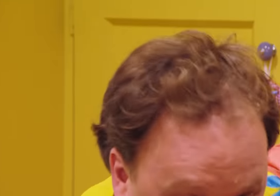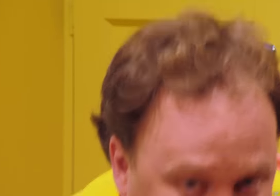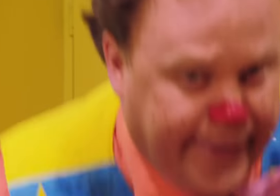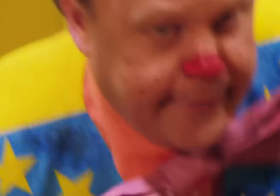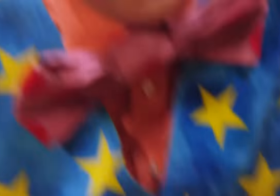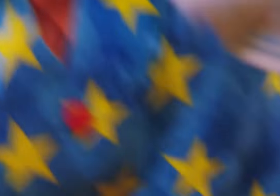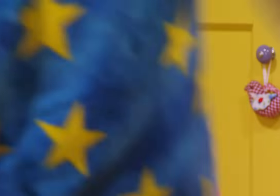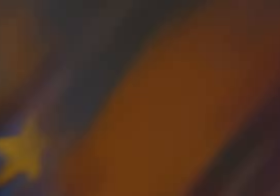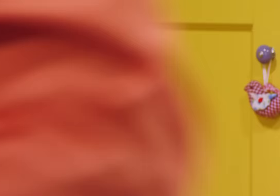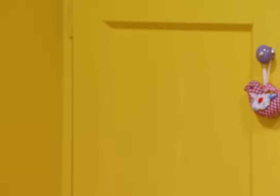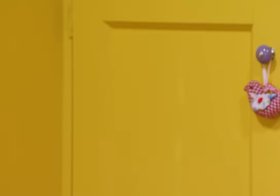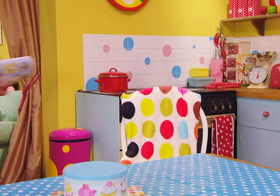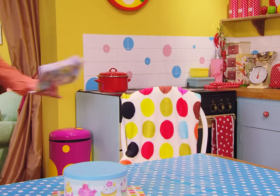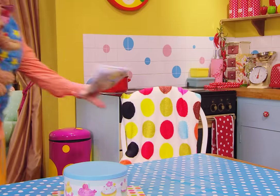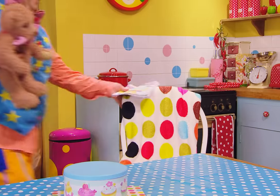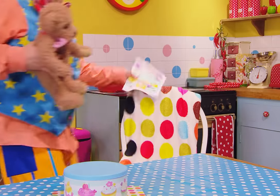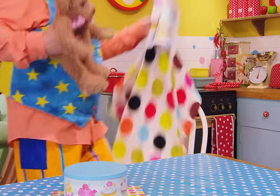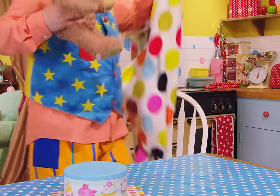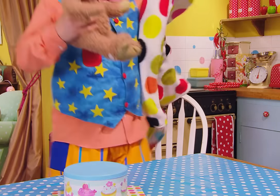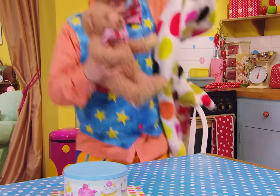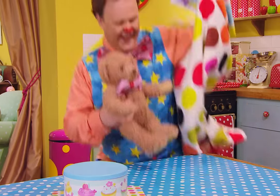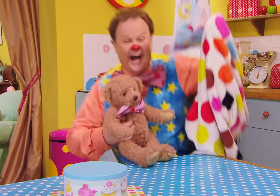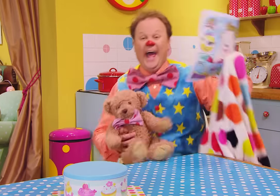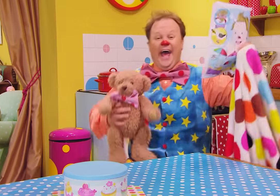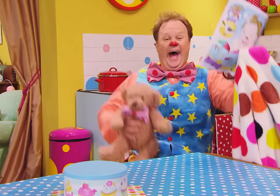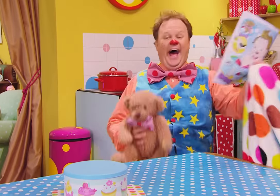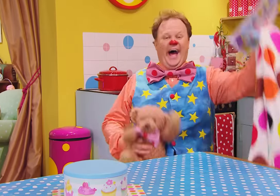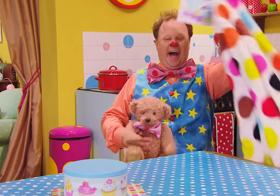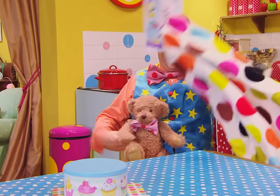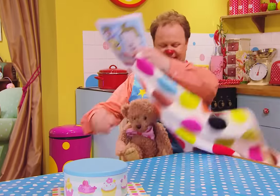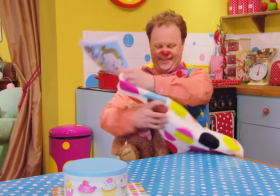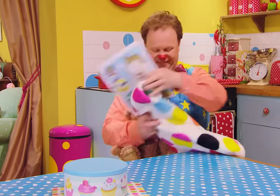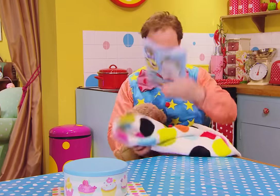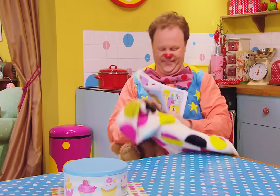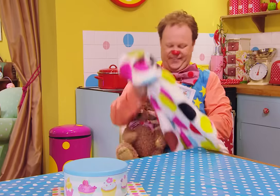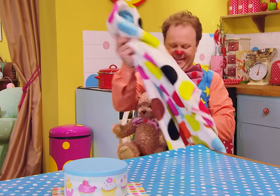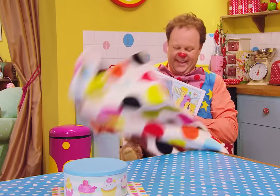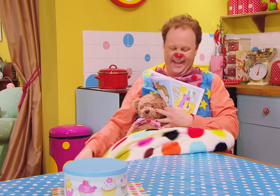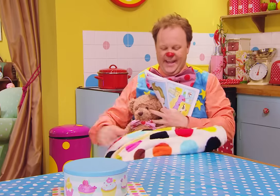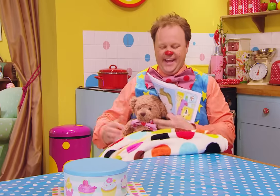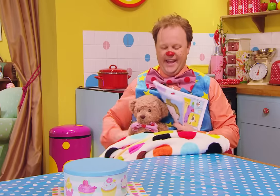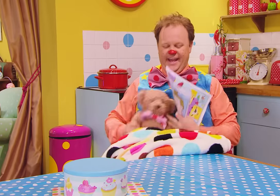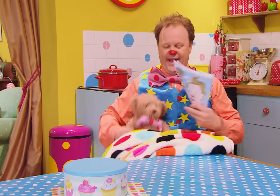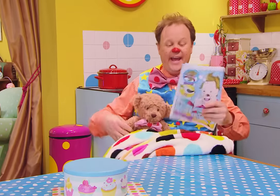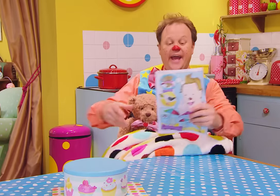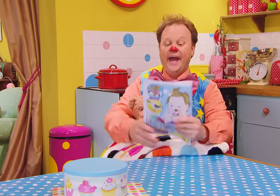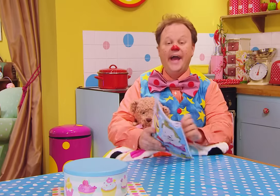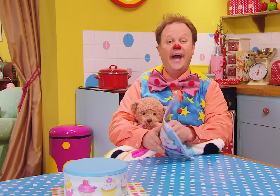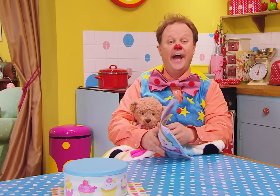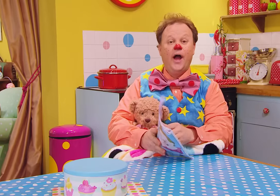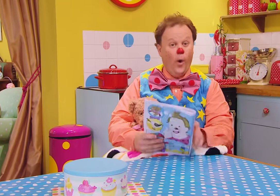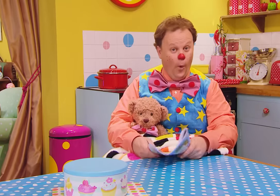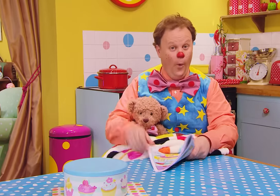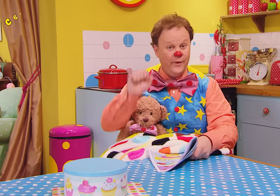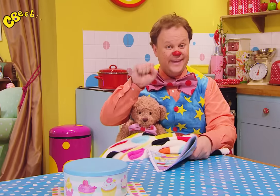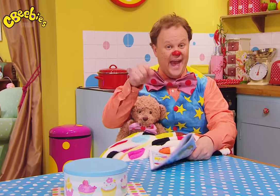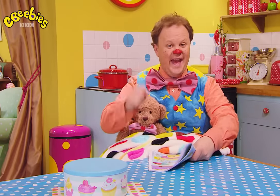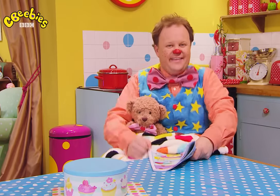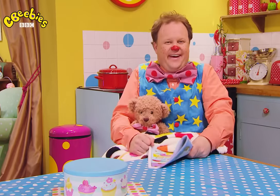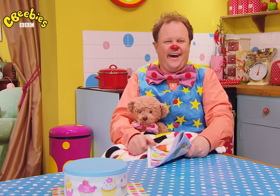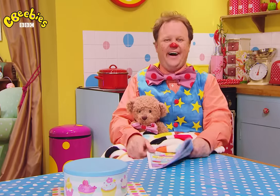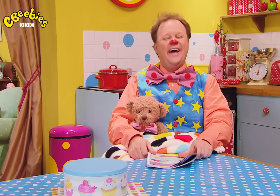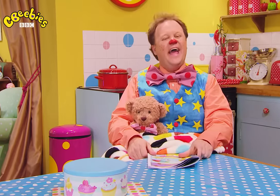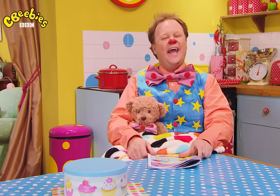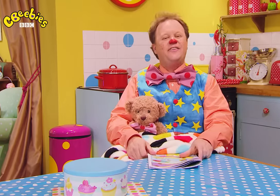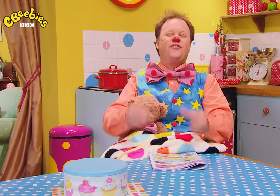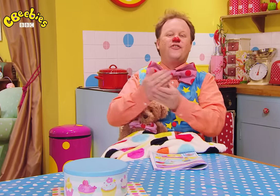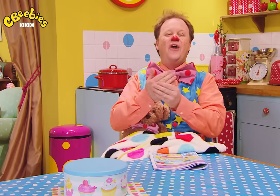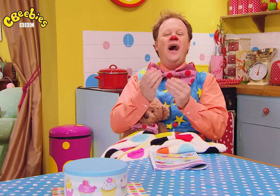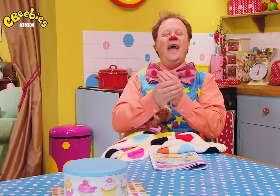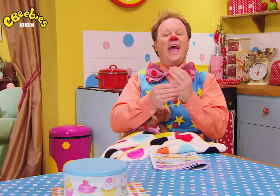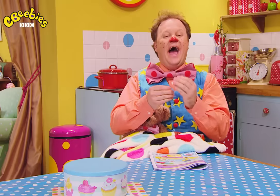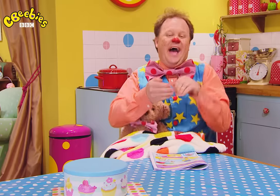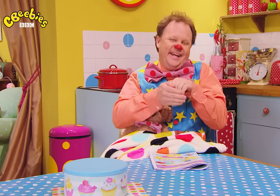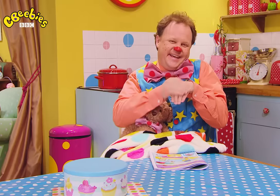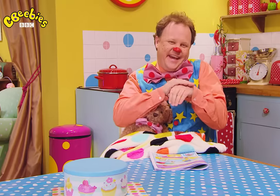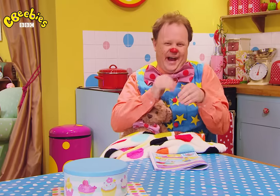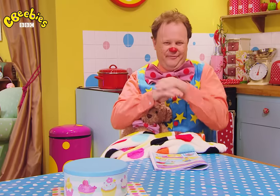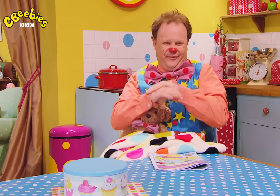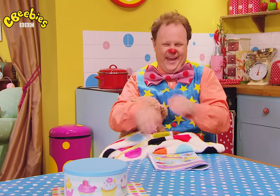oh it's nice and dry in the kitchen mr tumble oh yes it's dry and comfy